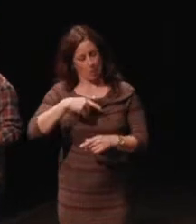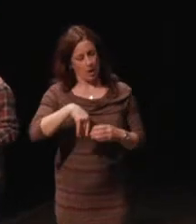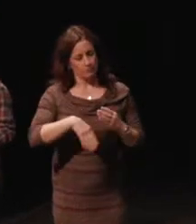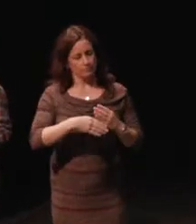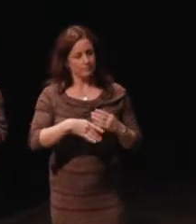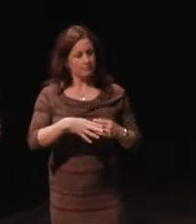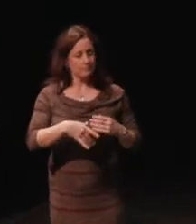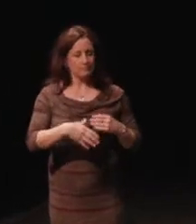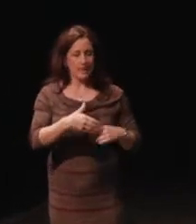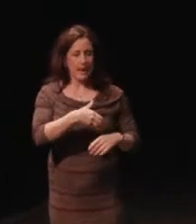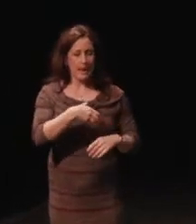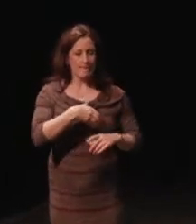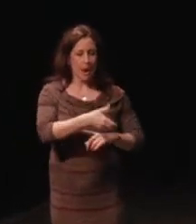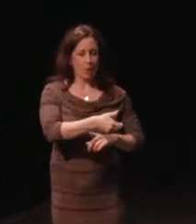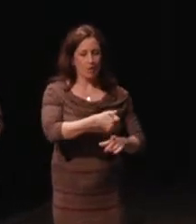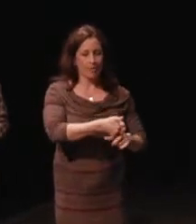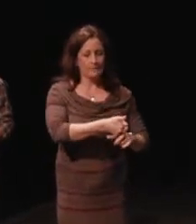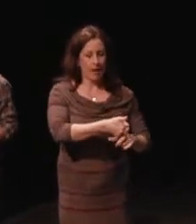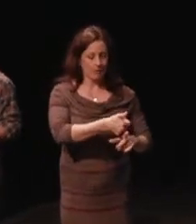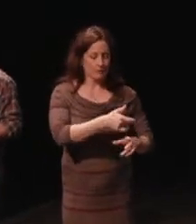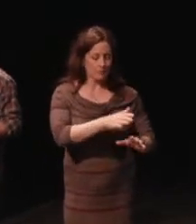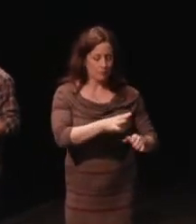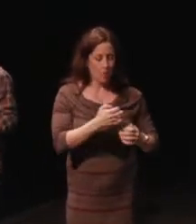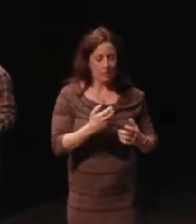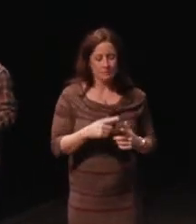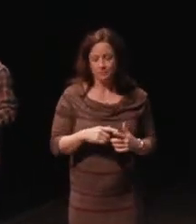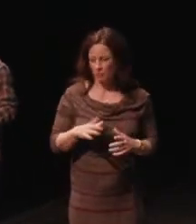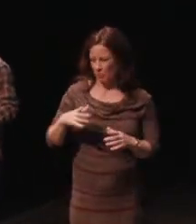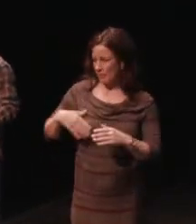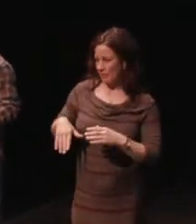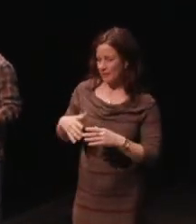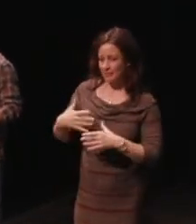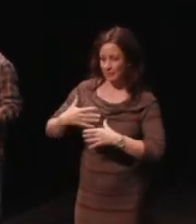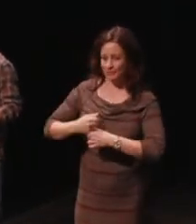So I'm just going to tell a quick story about saving.